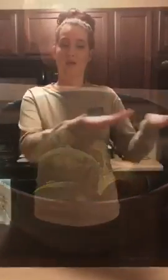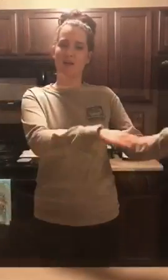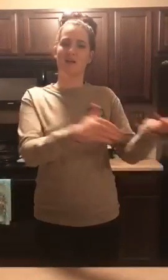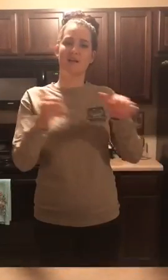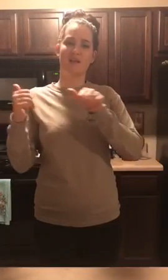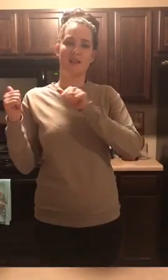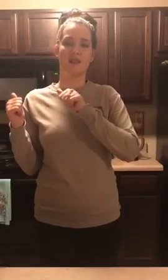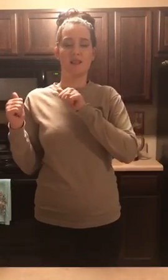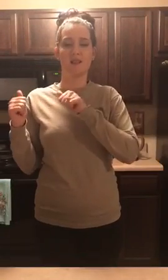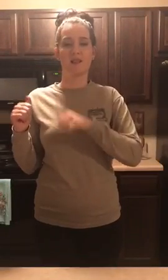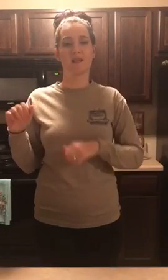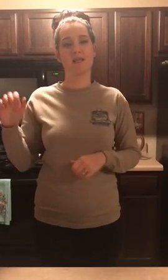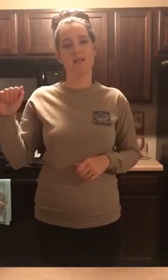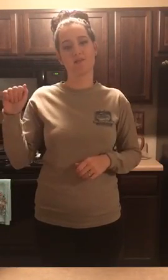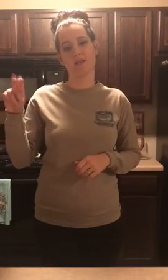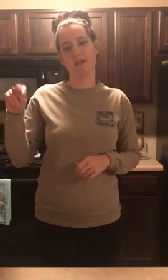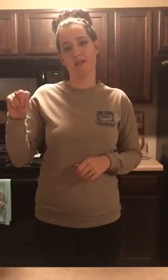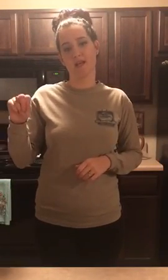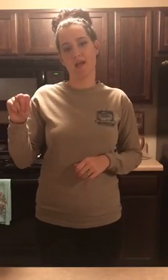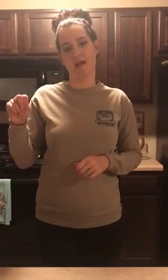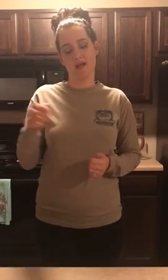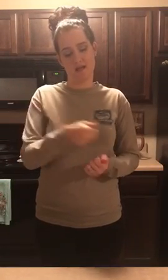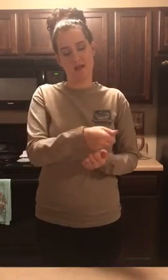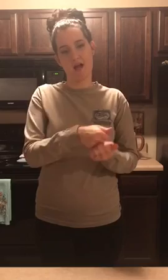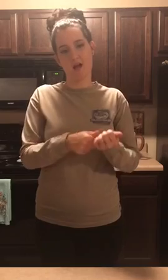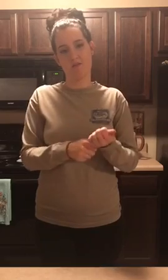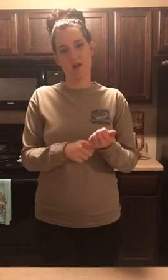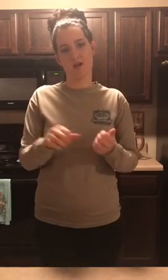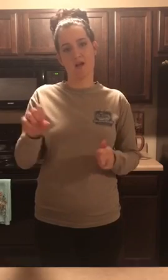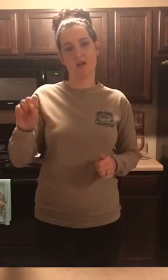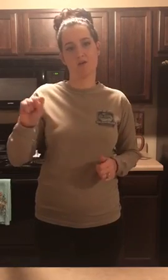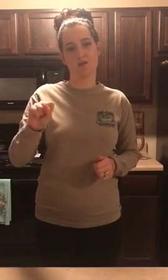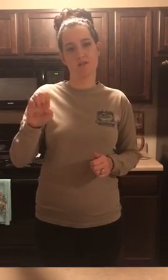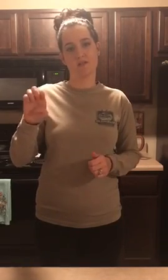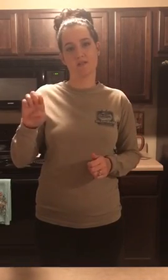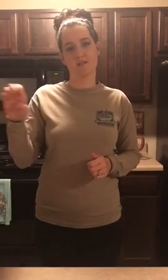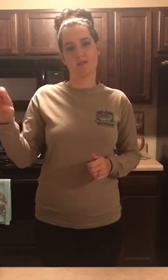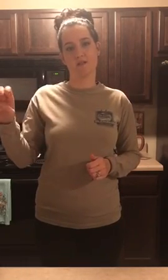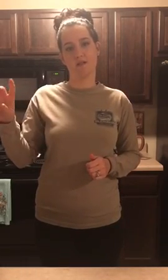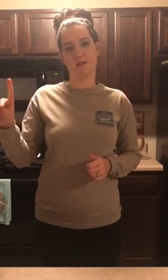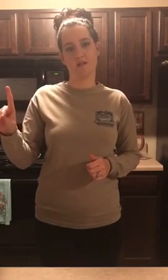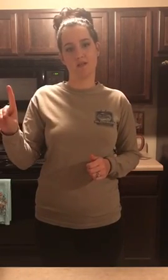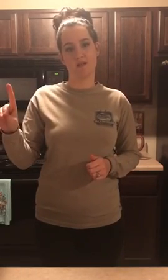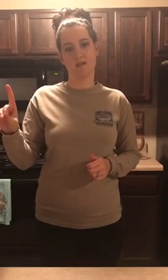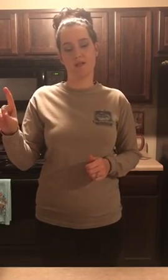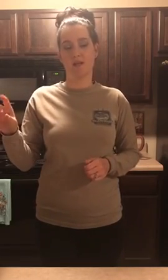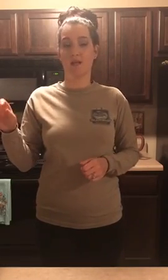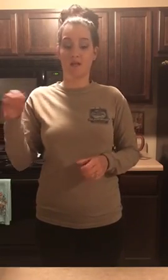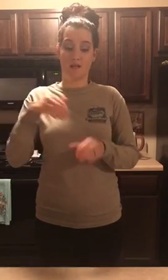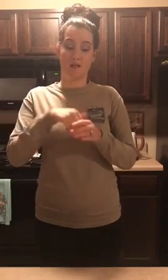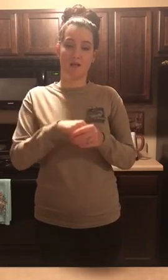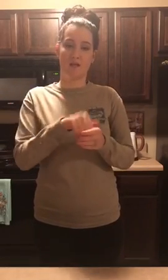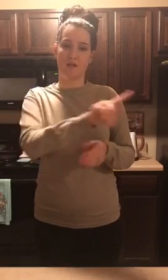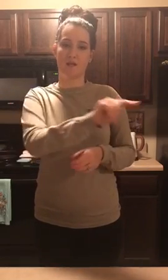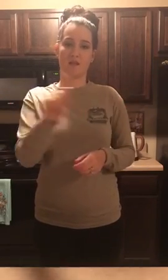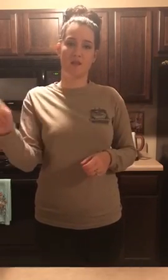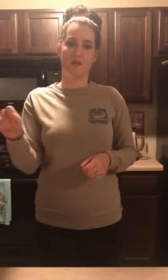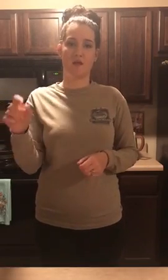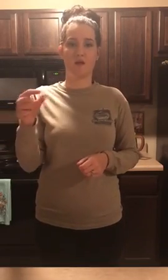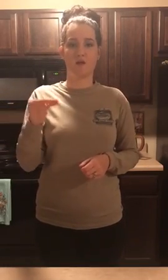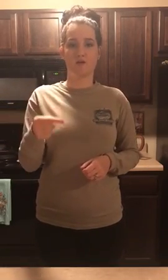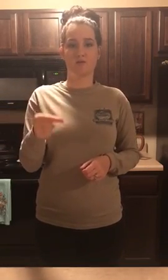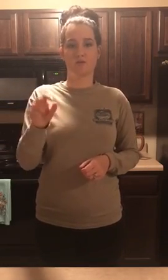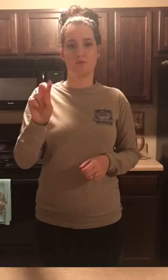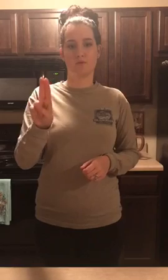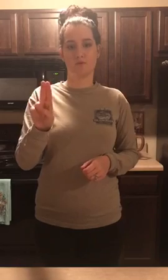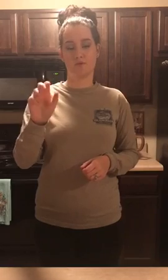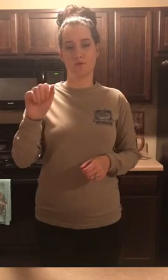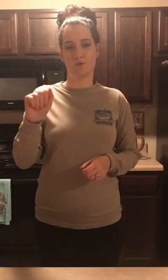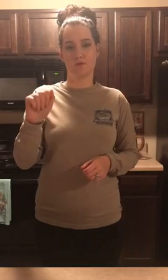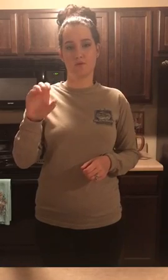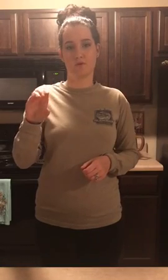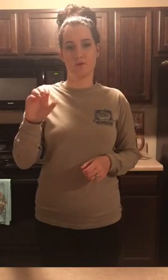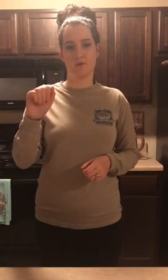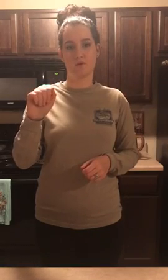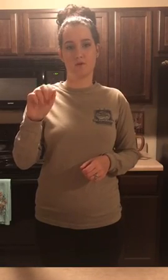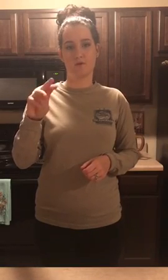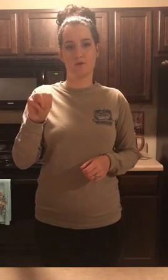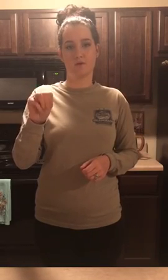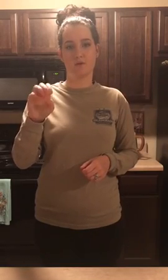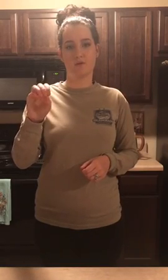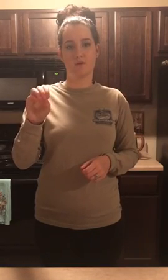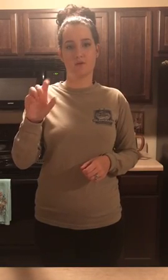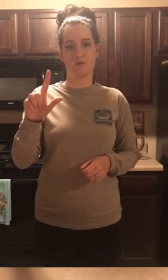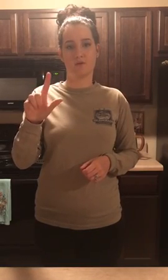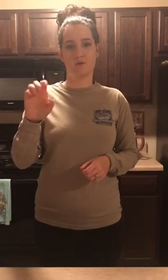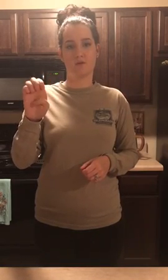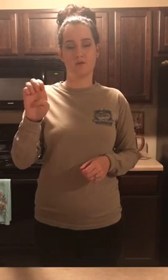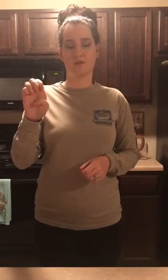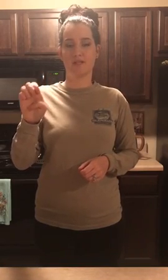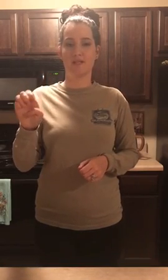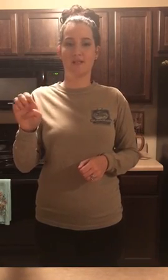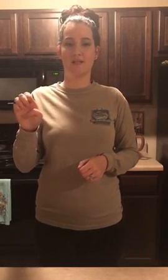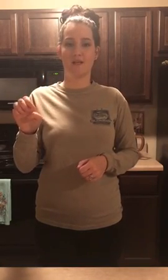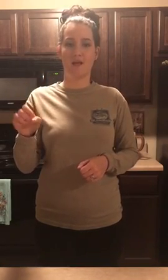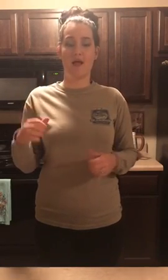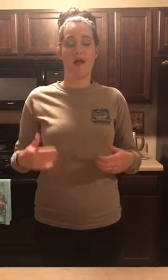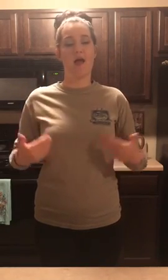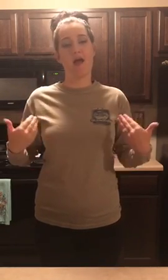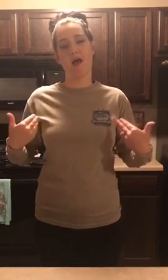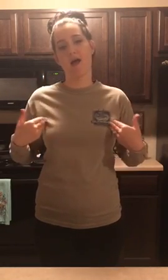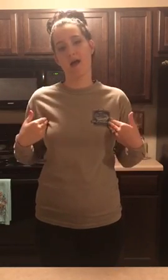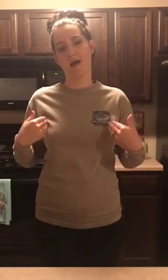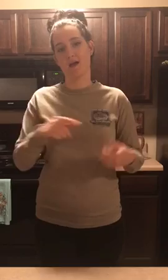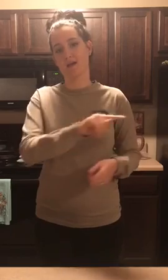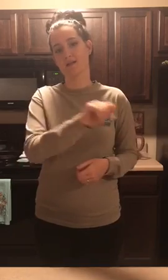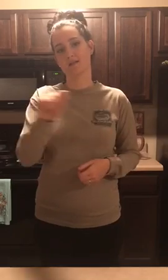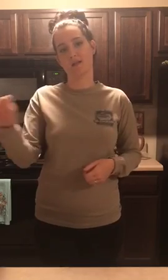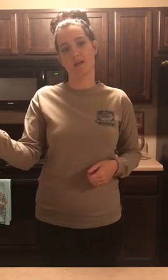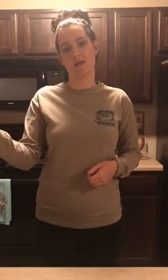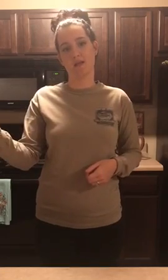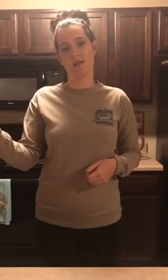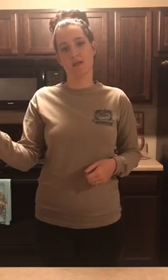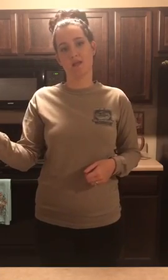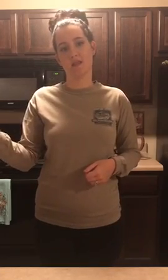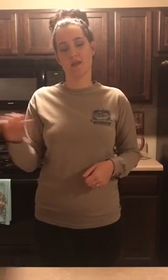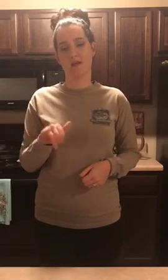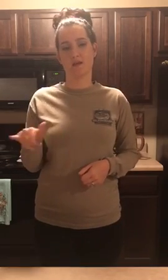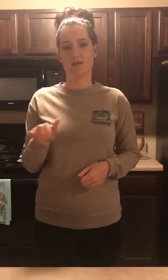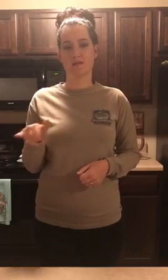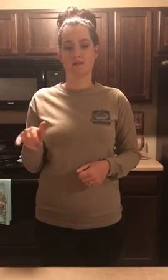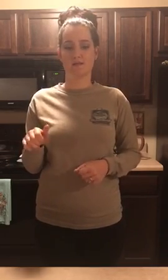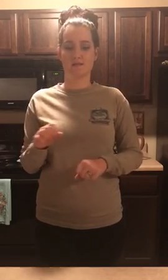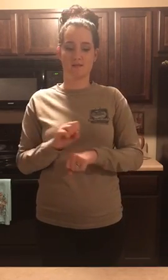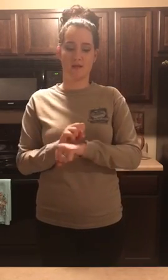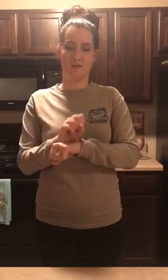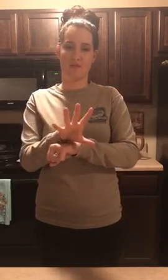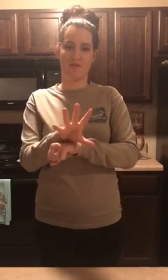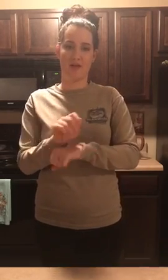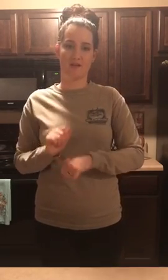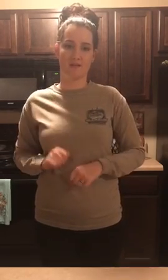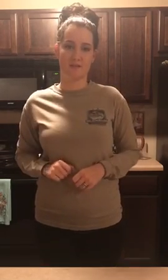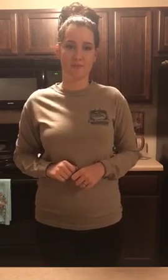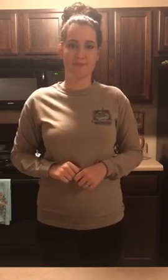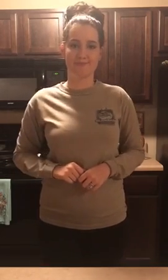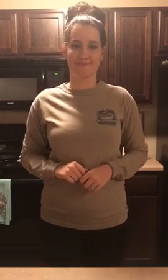Leaving an avocado seed in the guacamole has the same effect.